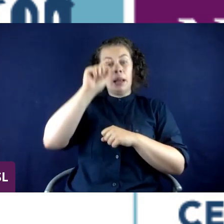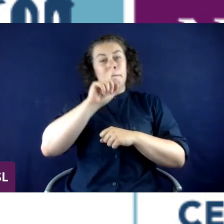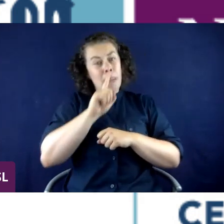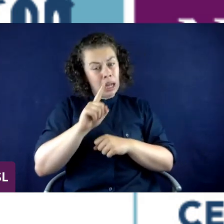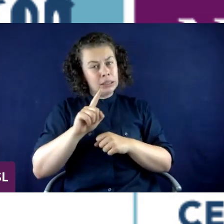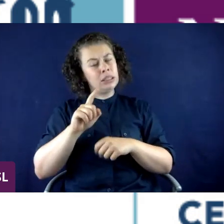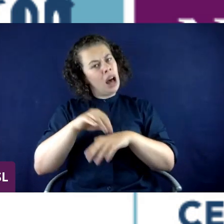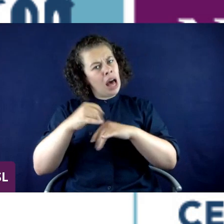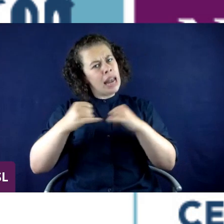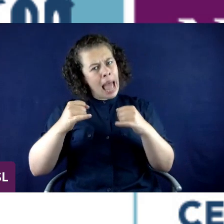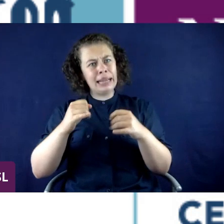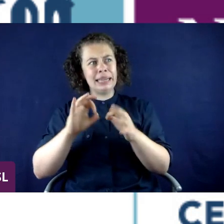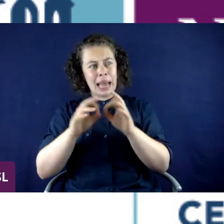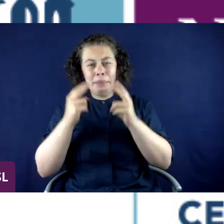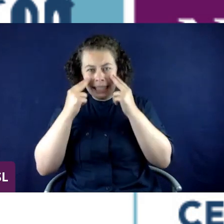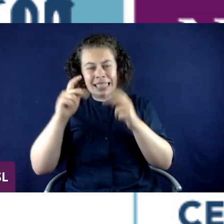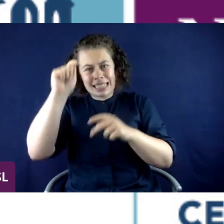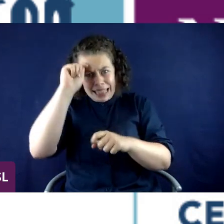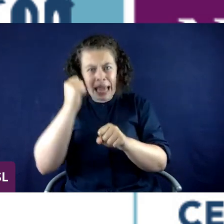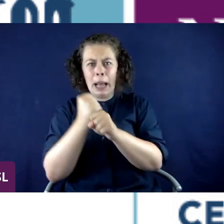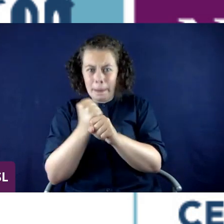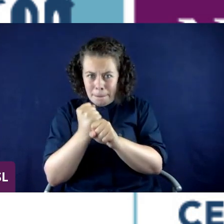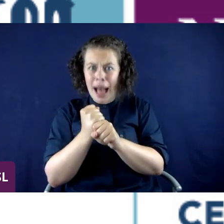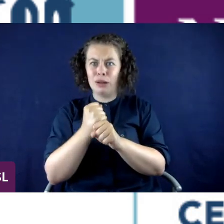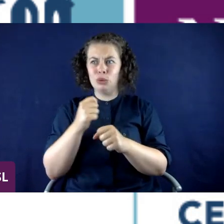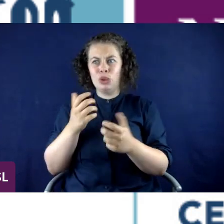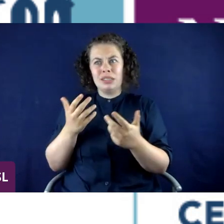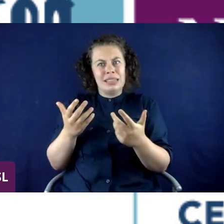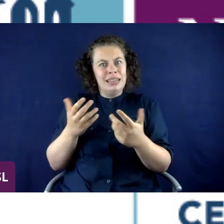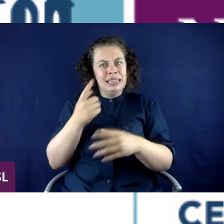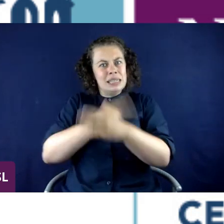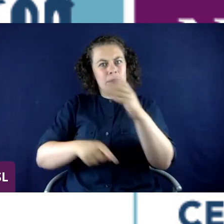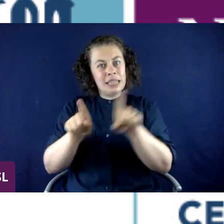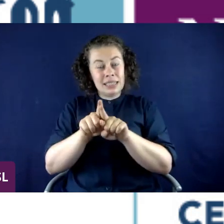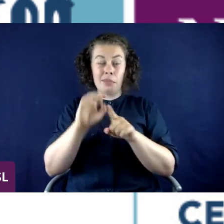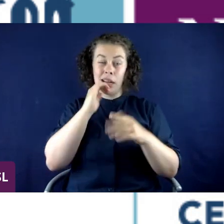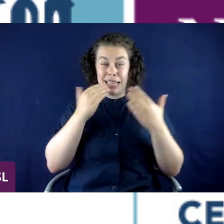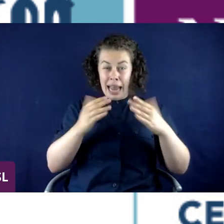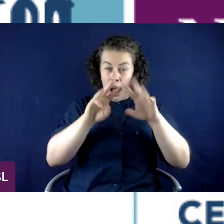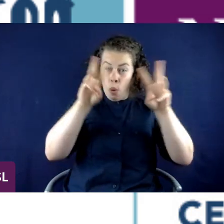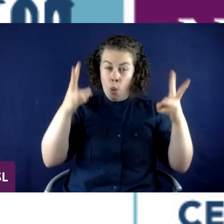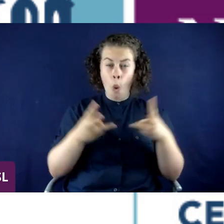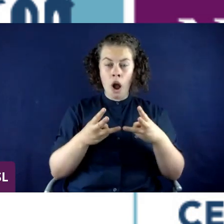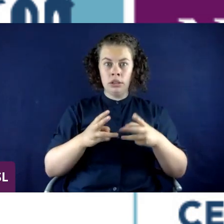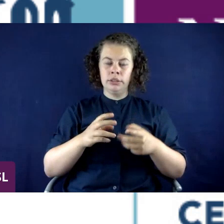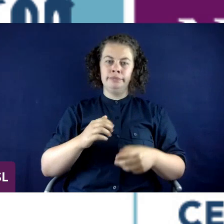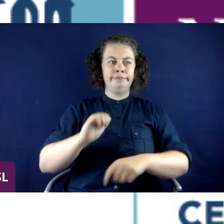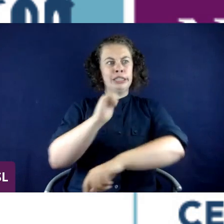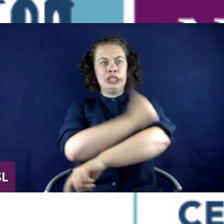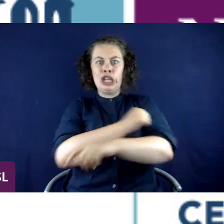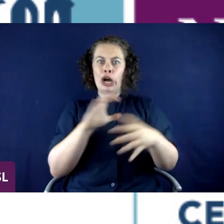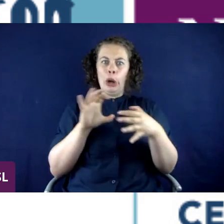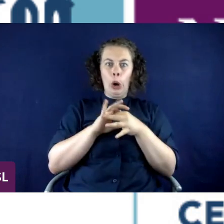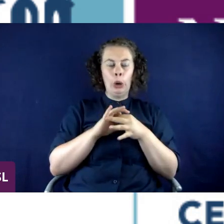We can think about what access means in space because recreation in this current time and frustration, isolation, or rather heightened